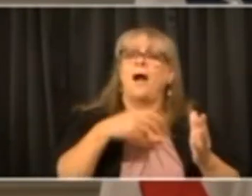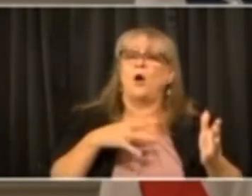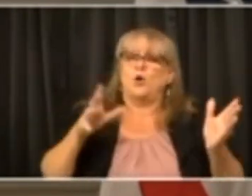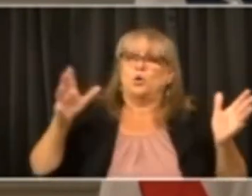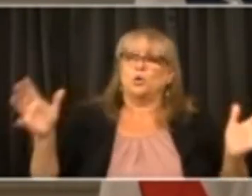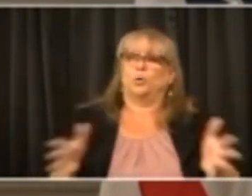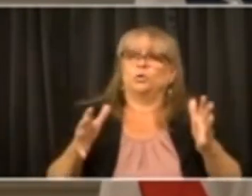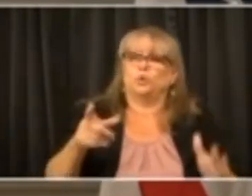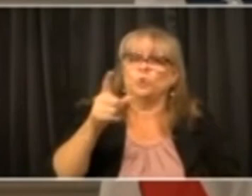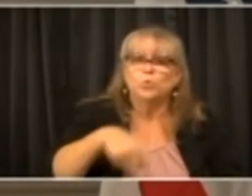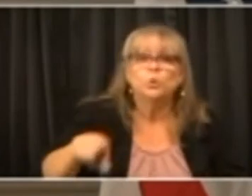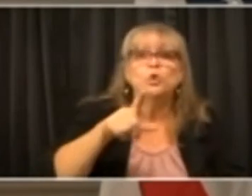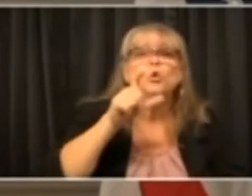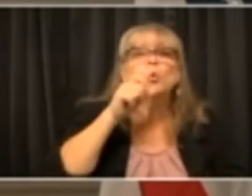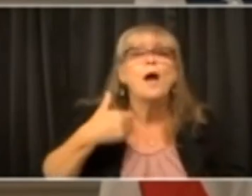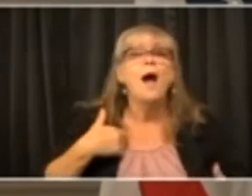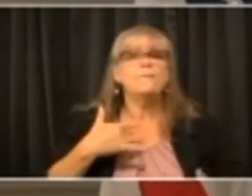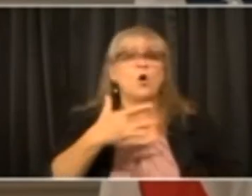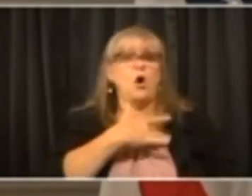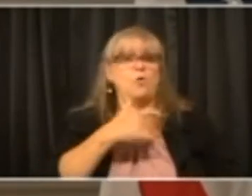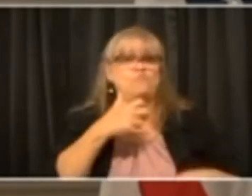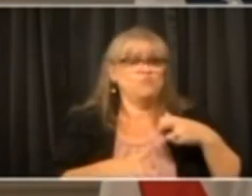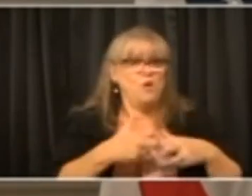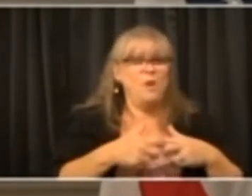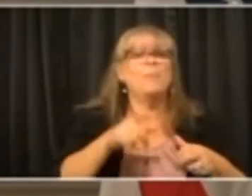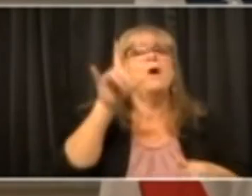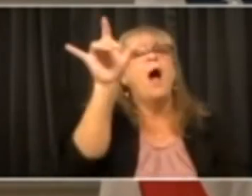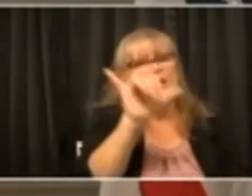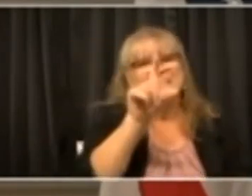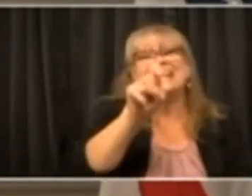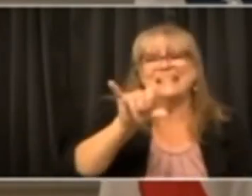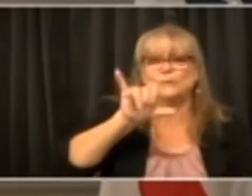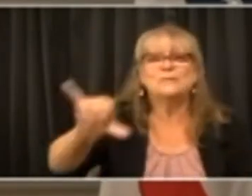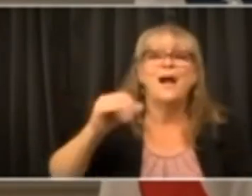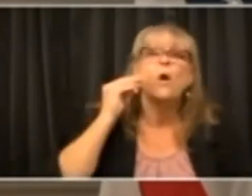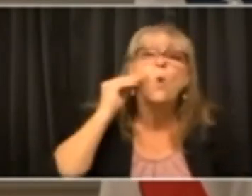effect for the front range and colorado springs you can sign up for air quality